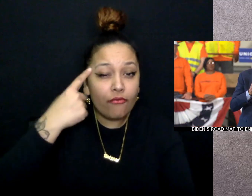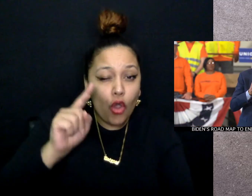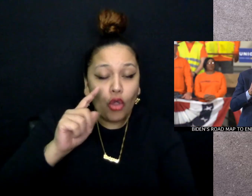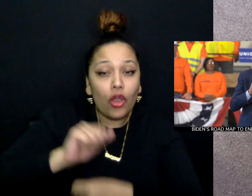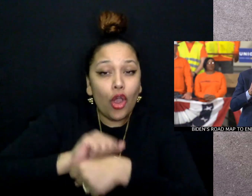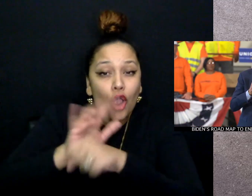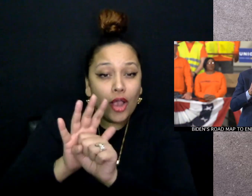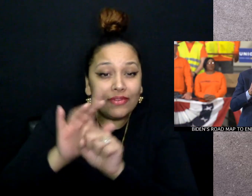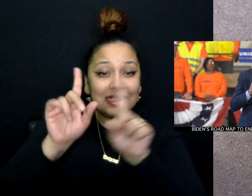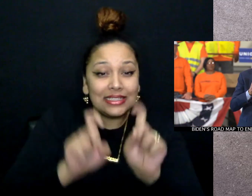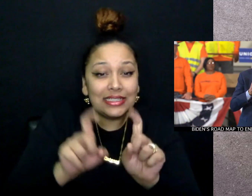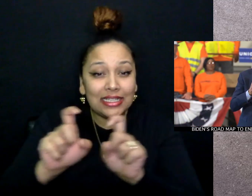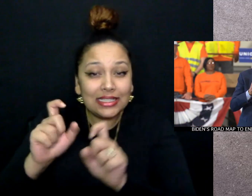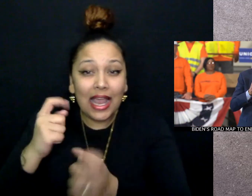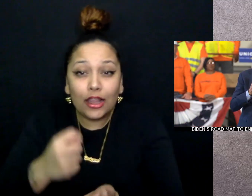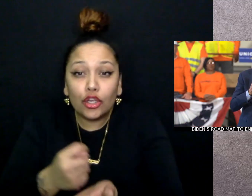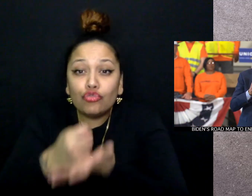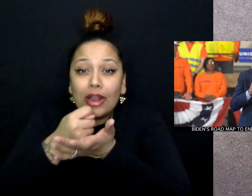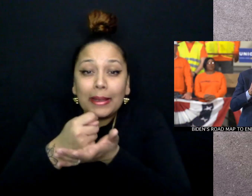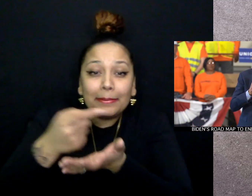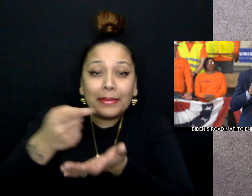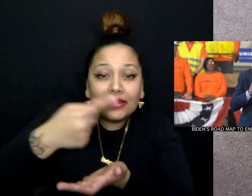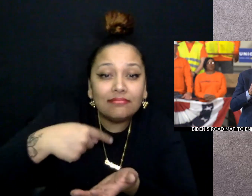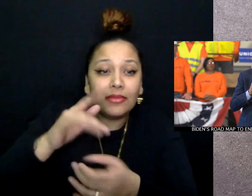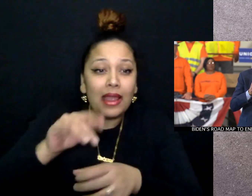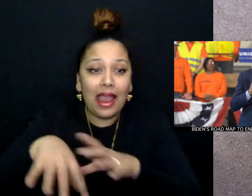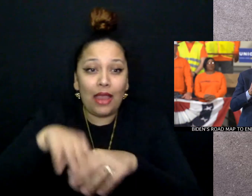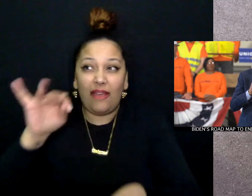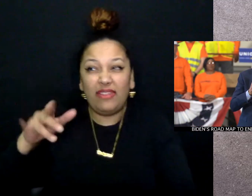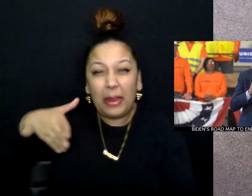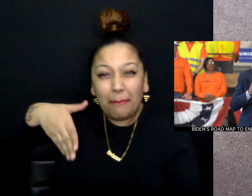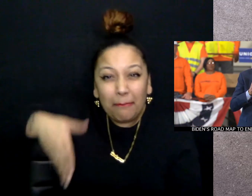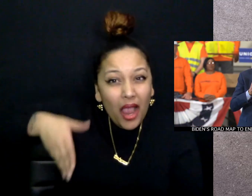Including the resumption of construction on Texas's border wall.